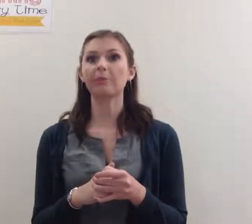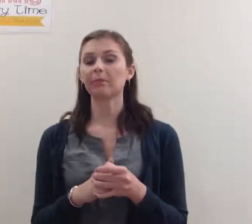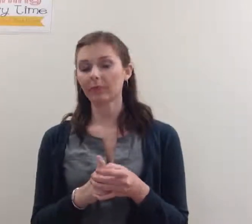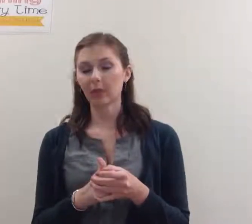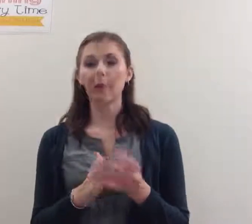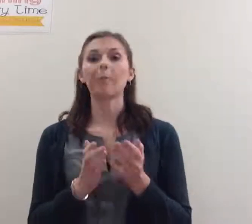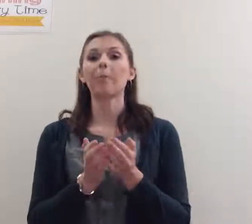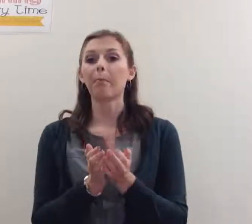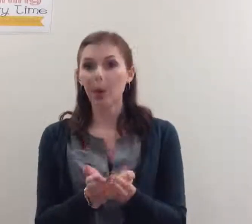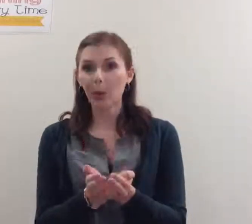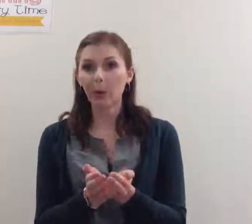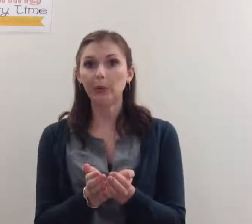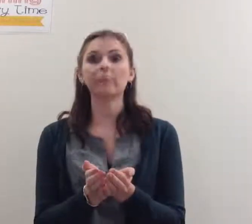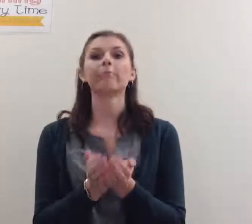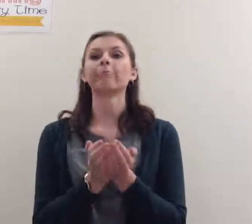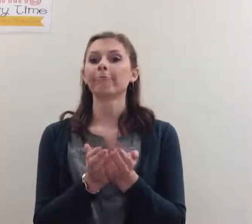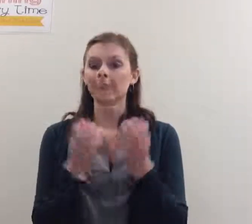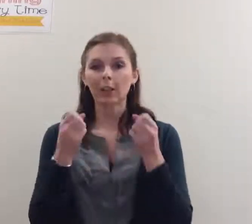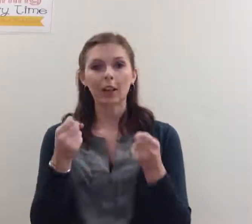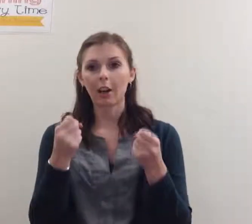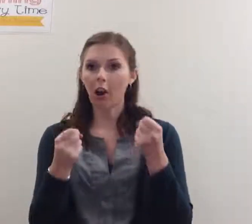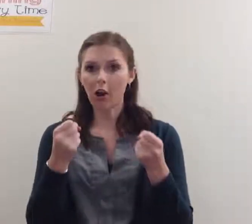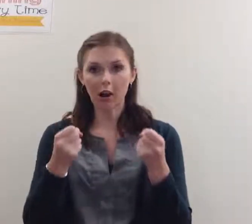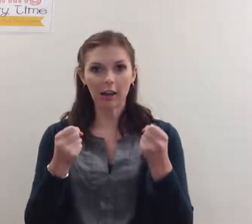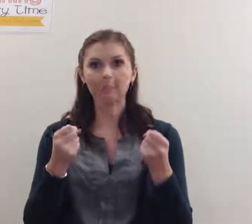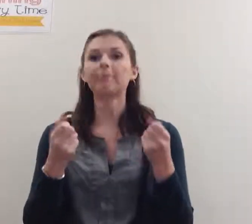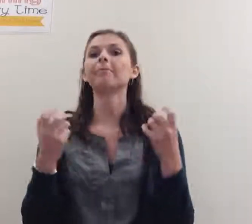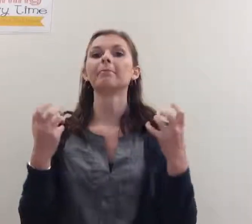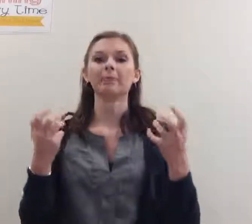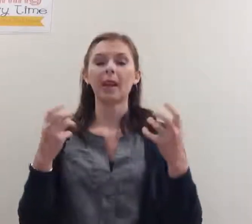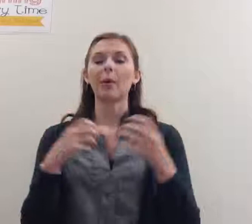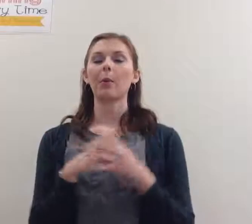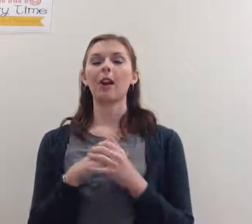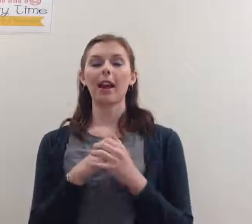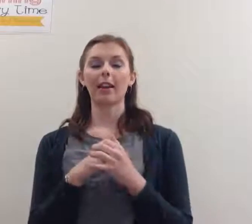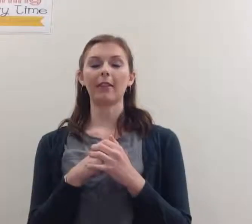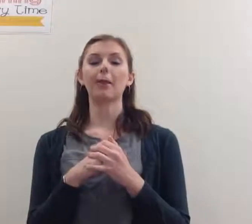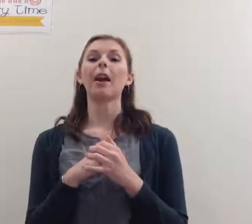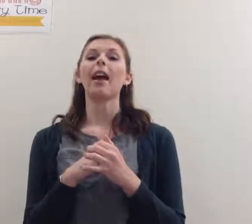talking about, so, boat, car, what have you.